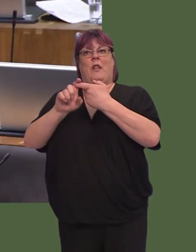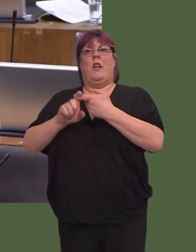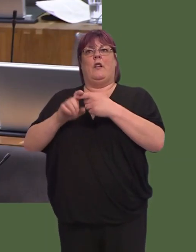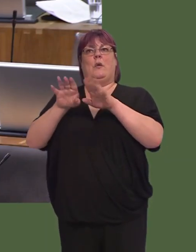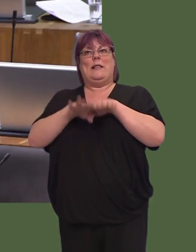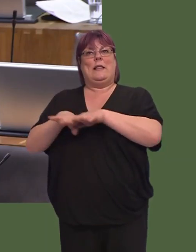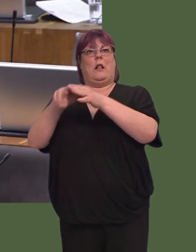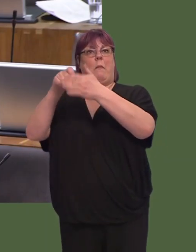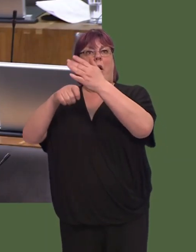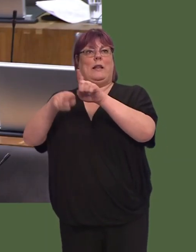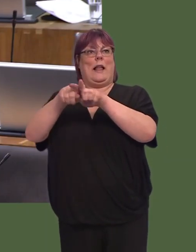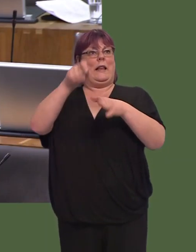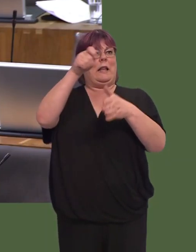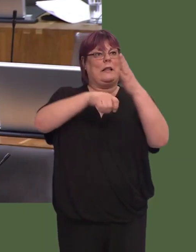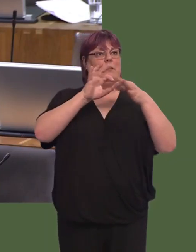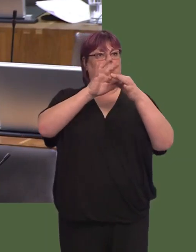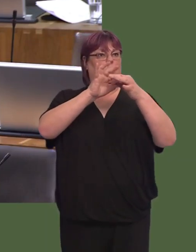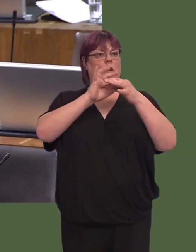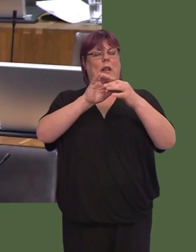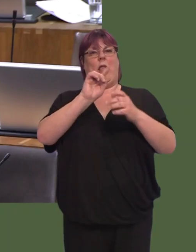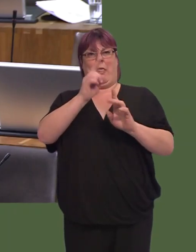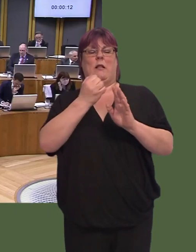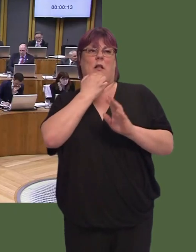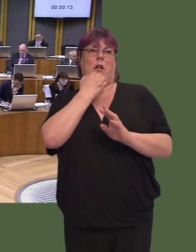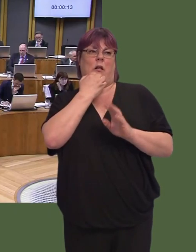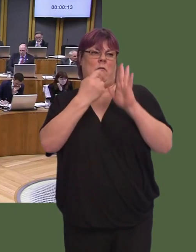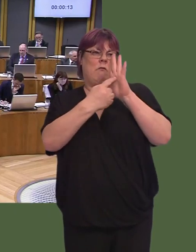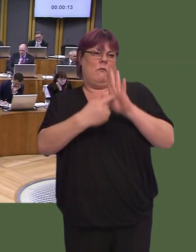a customs union, which are our top priorities. Rhianon Passmore AM: Diolch.